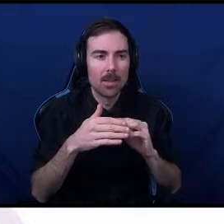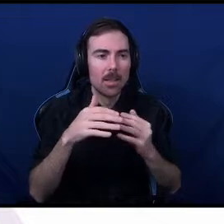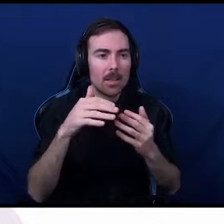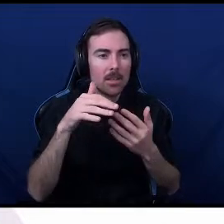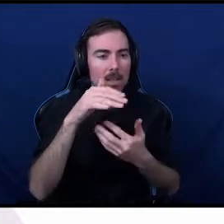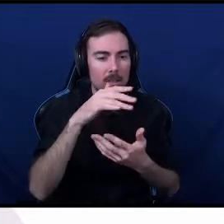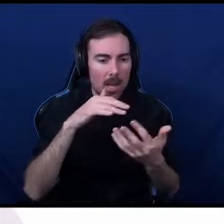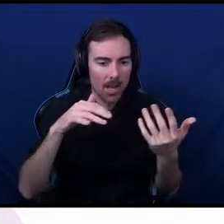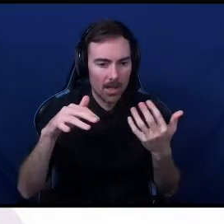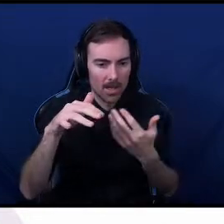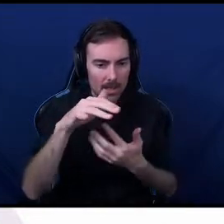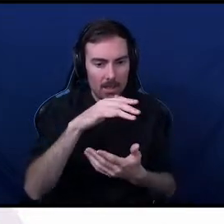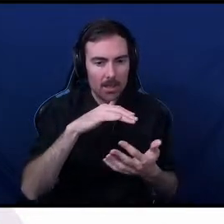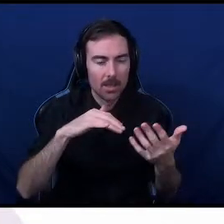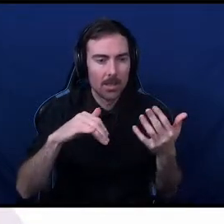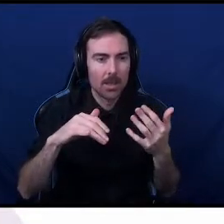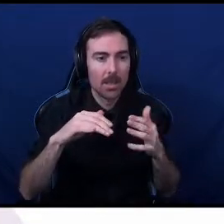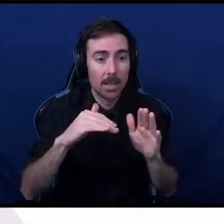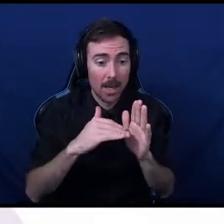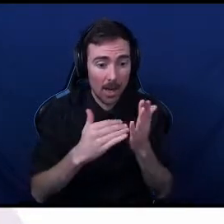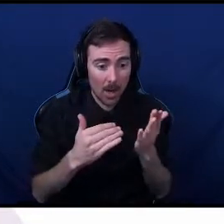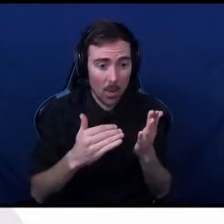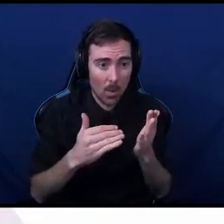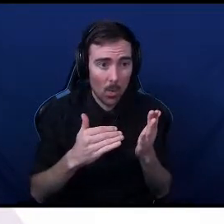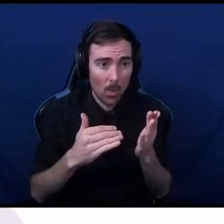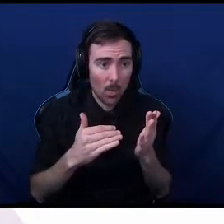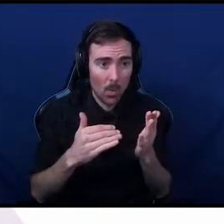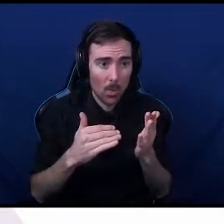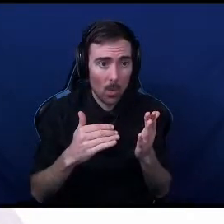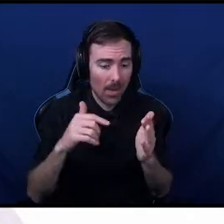every one of us right now, whether we're in this room or in